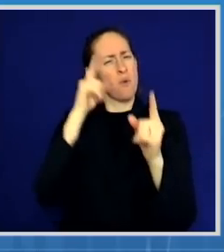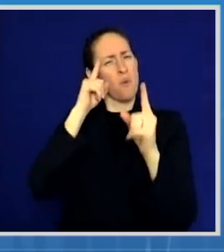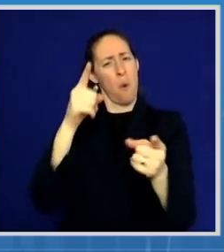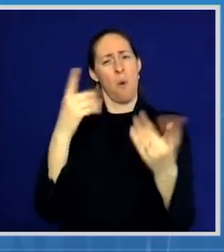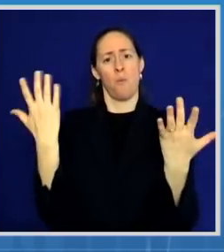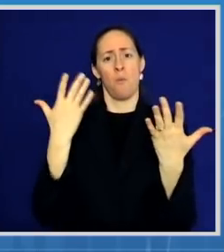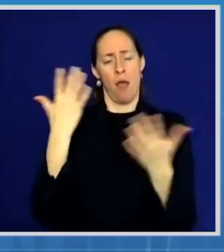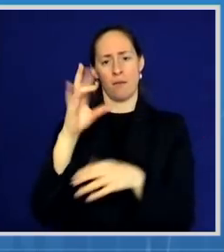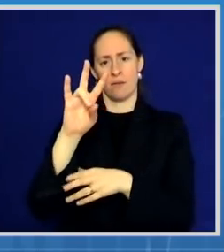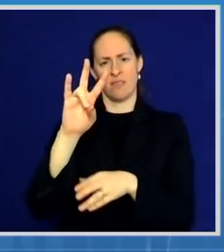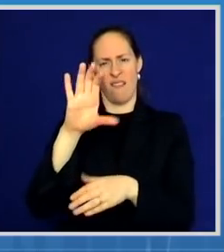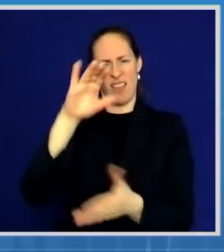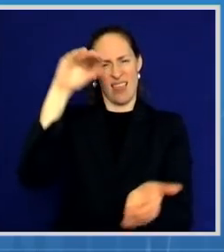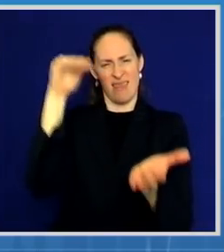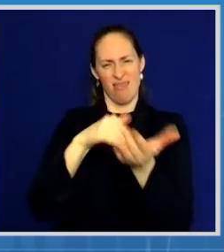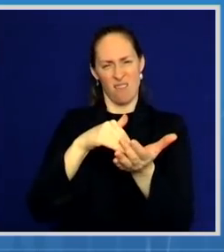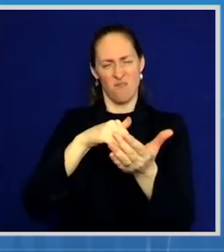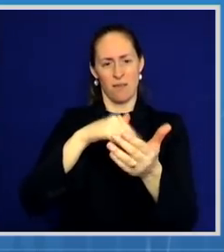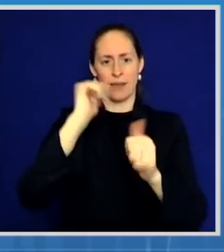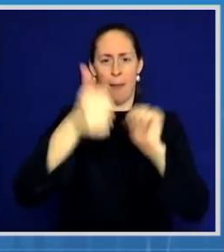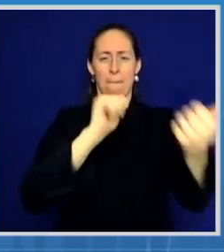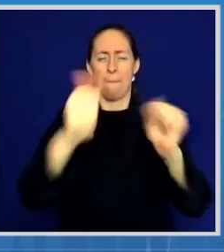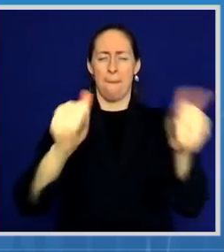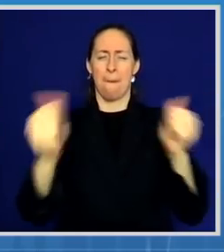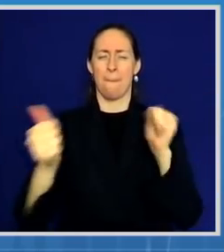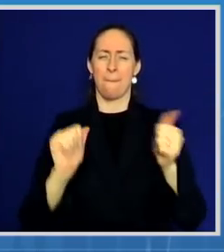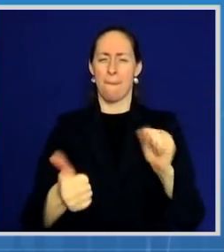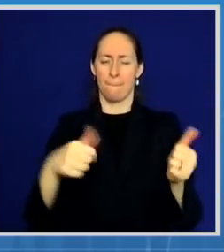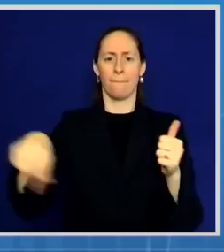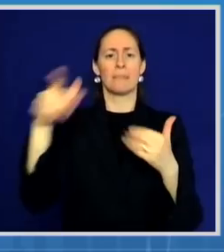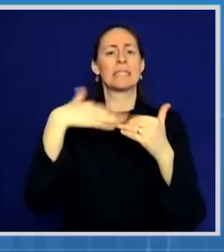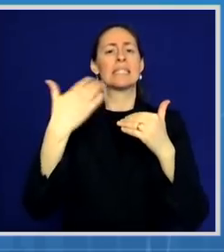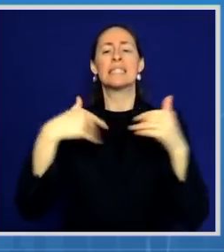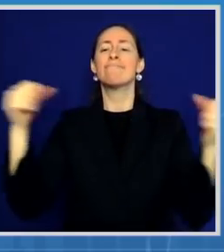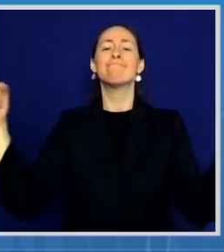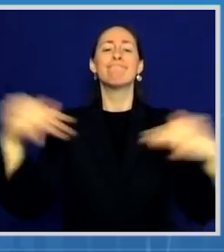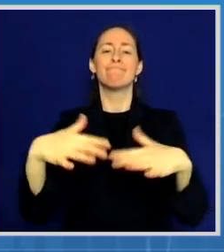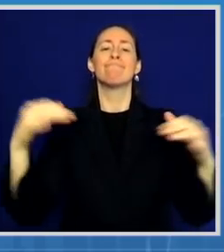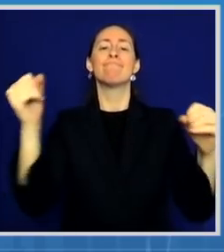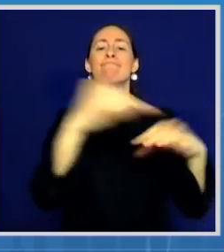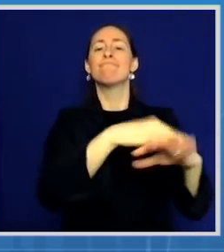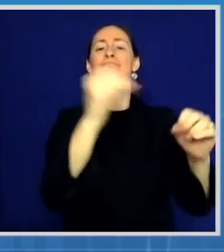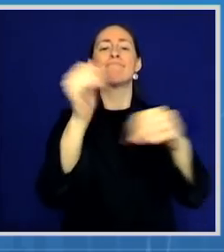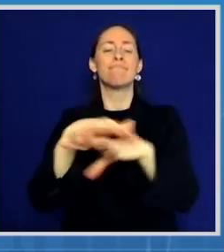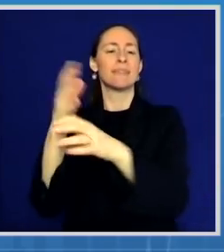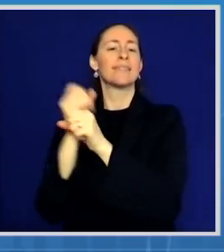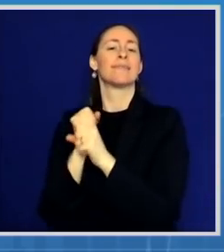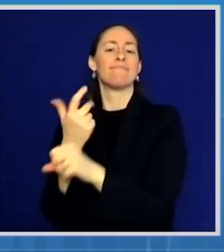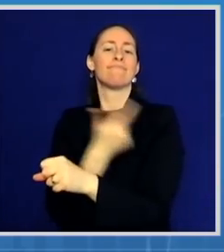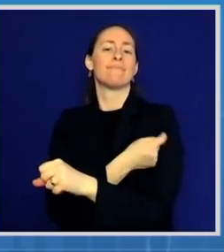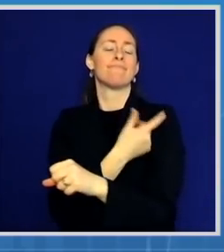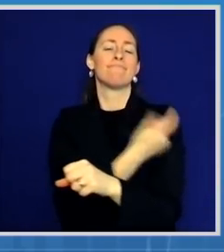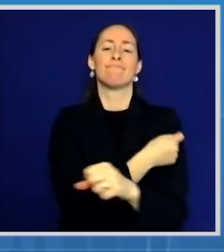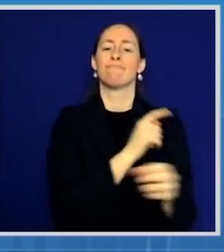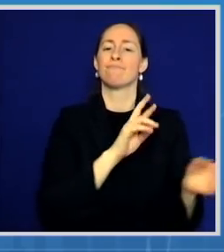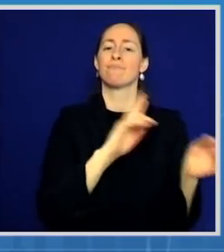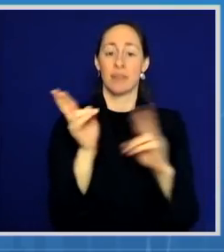and thousands of vaccinators now online, 90 percent of Americans within five miles. So this next phase is very focused